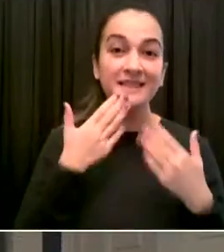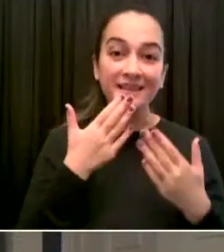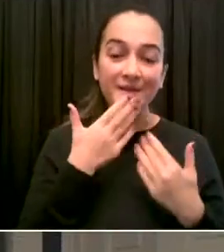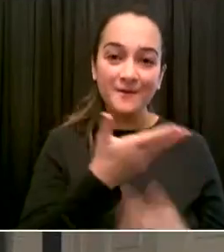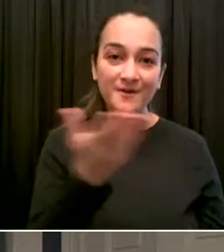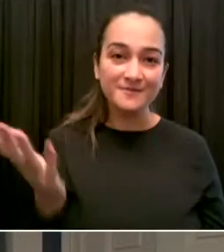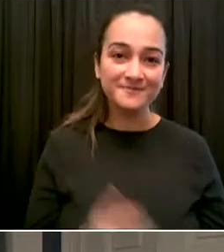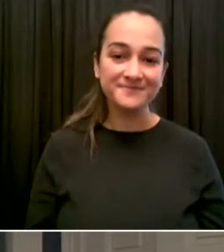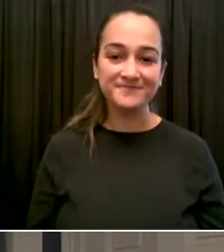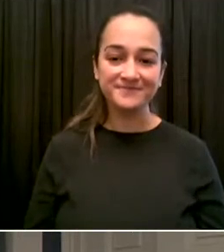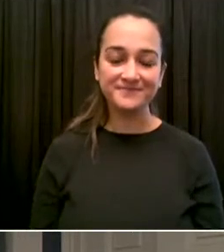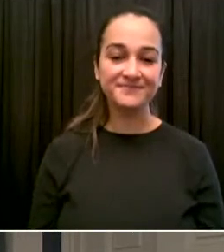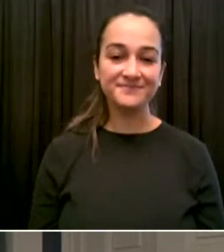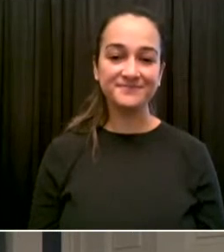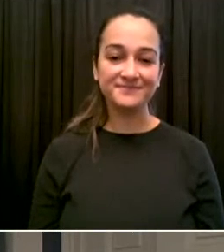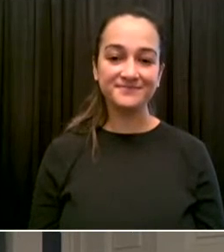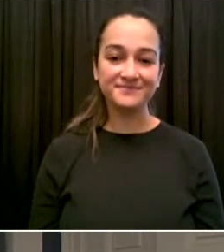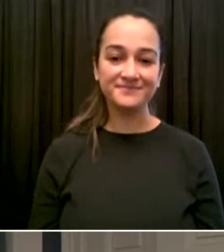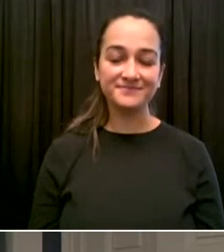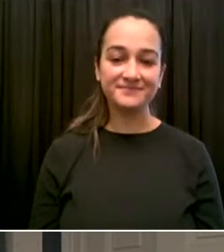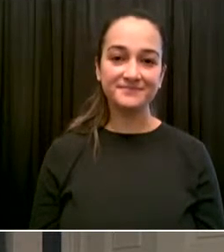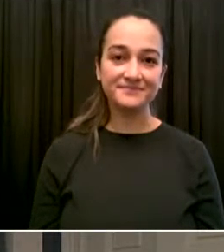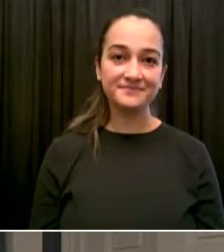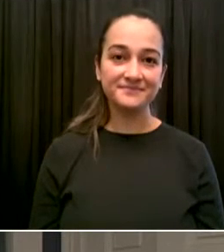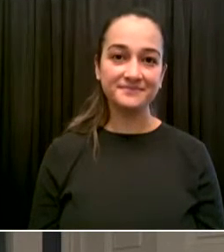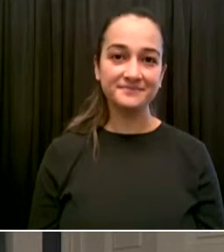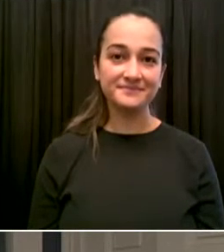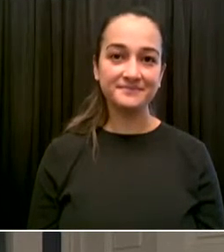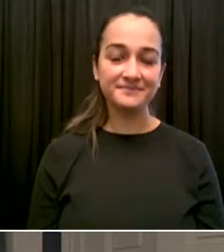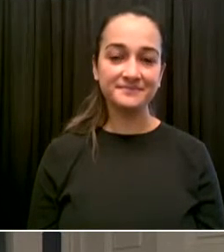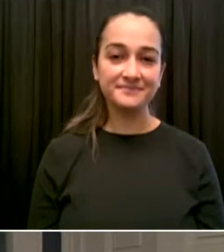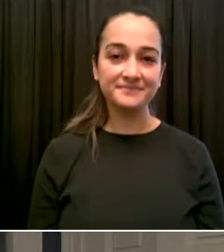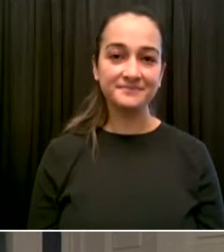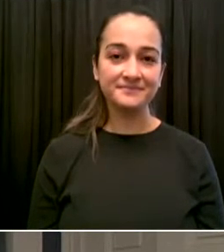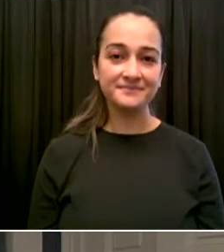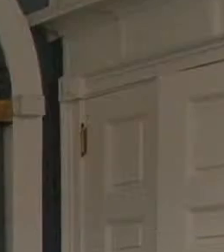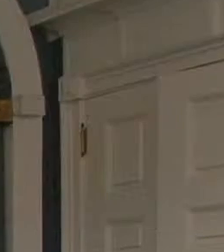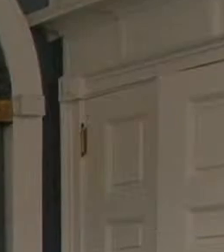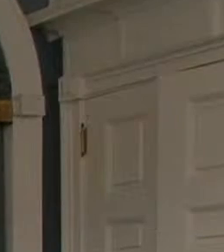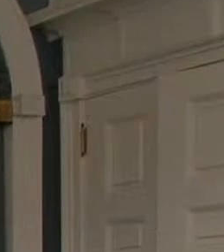REALLY IMPORTANT DAY WITH THE FIRST DAY OF SCHOOL TODAY, A REALLY IMPORTANT DAY WITH BROADWAY COMING BACK. A LOT MORE AHEAD. THANK YOU, EVERYON